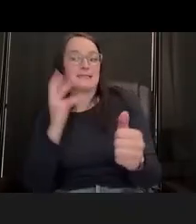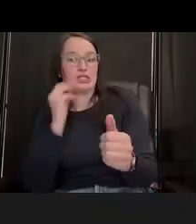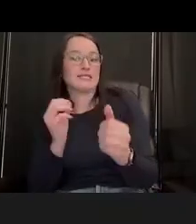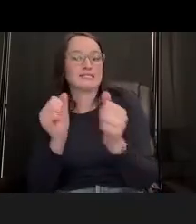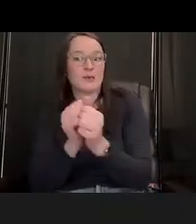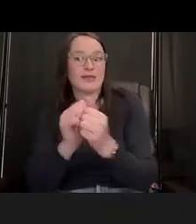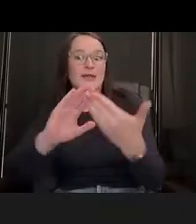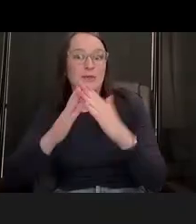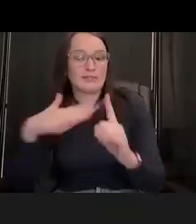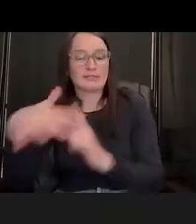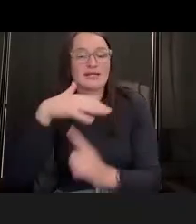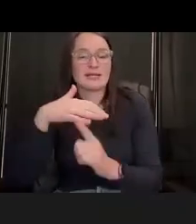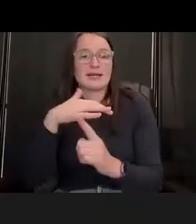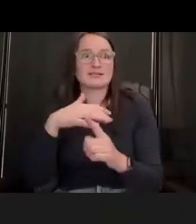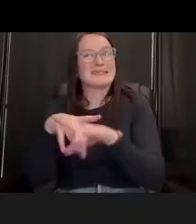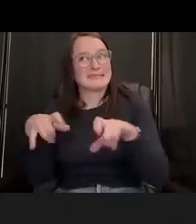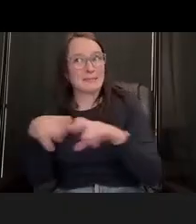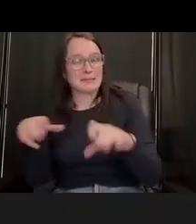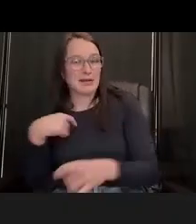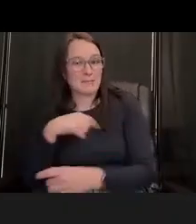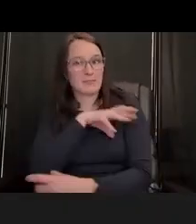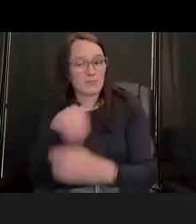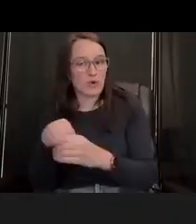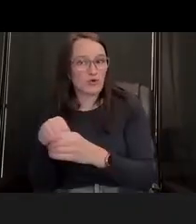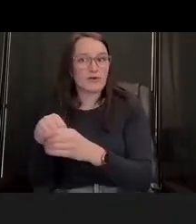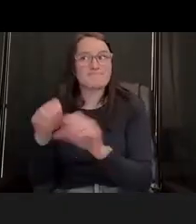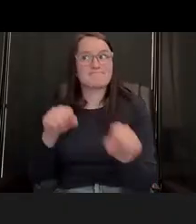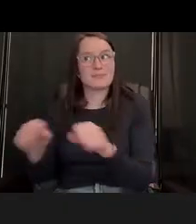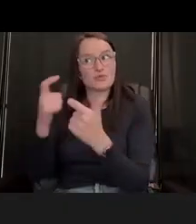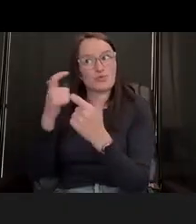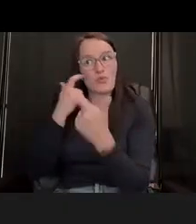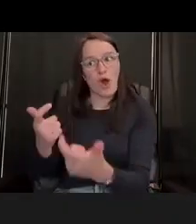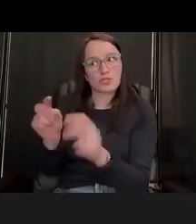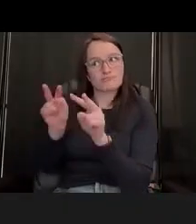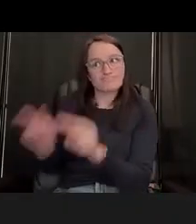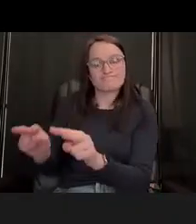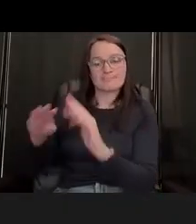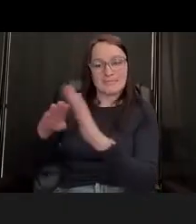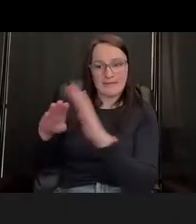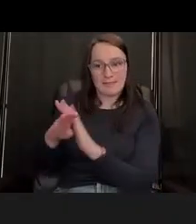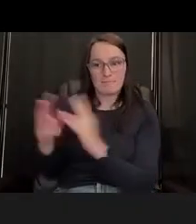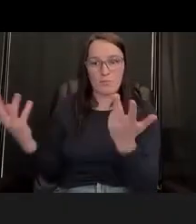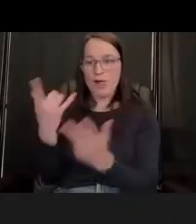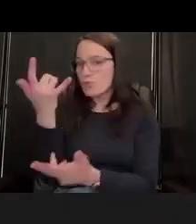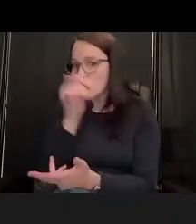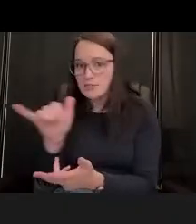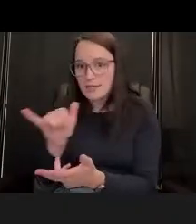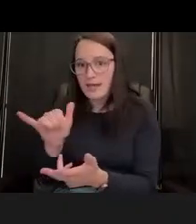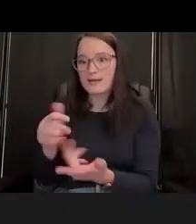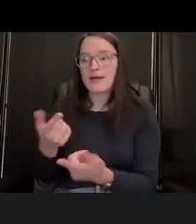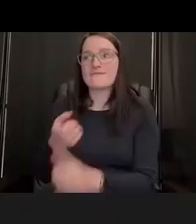but also to be able to watch the development and really see from a very uh enduring standpoint all